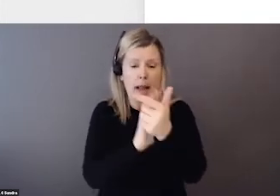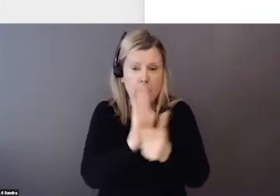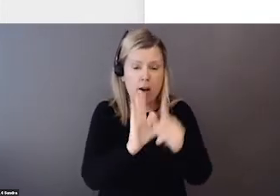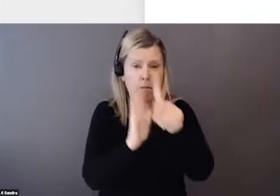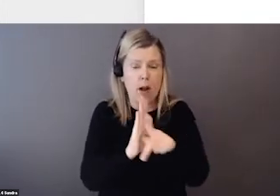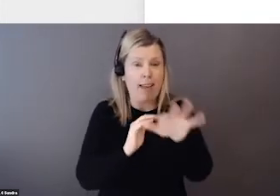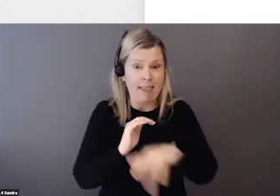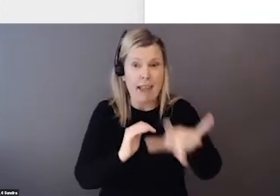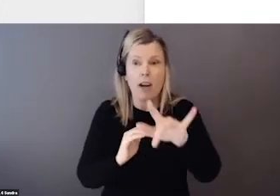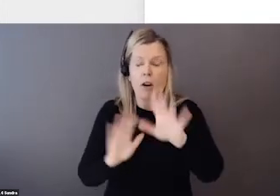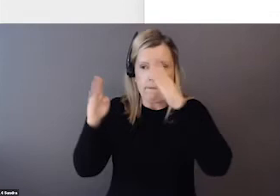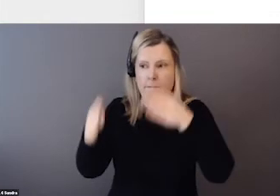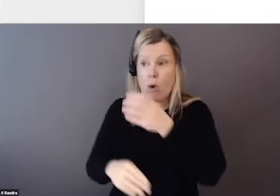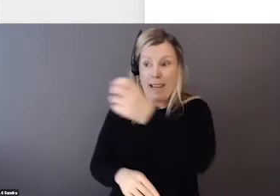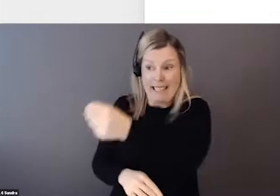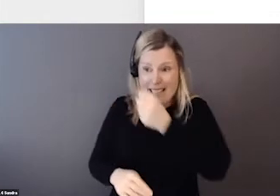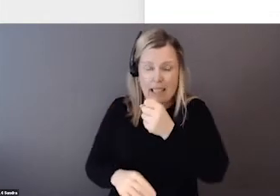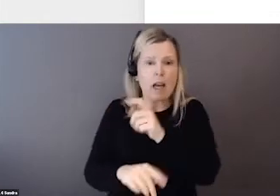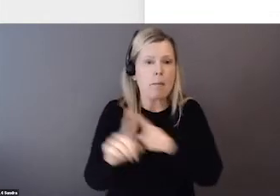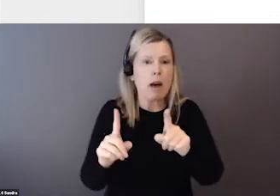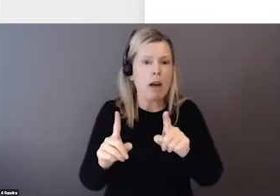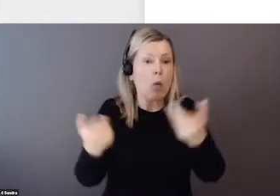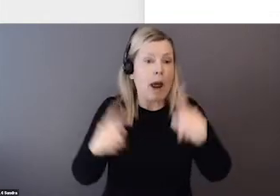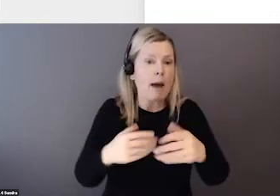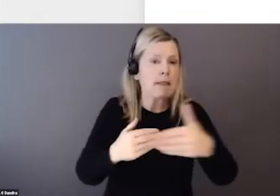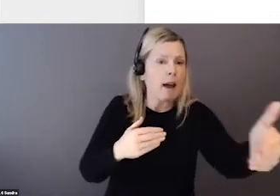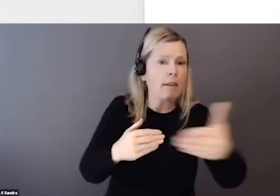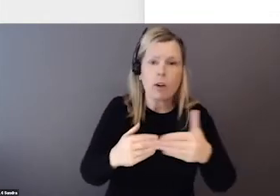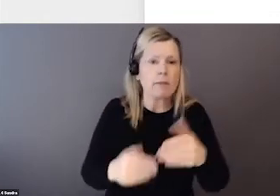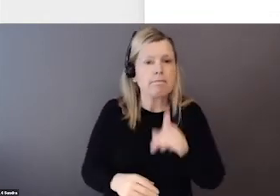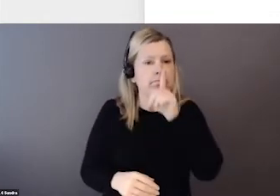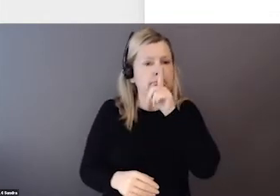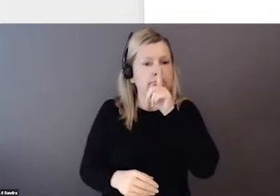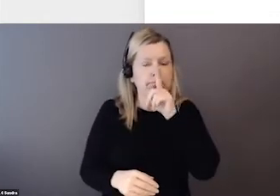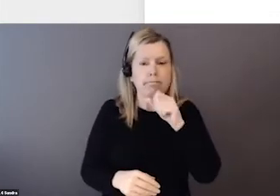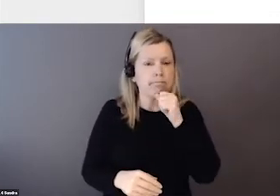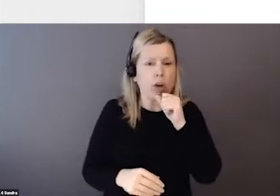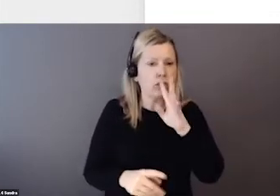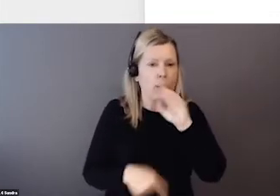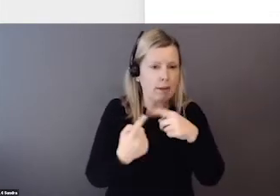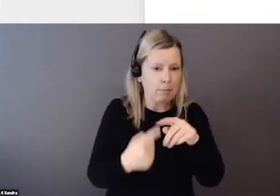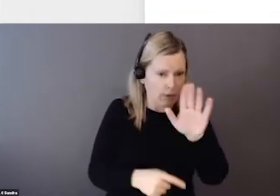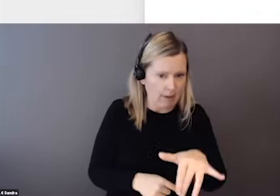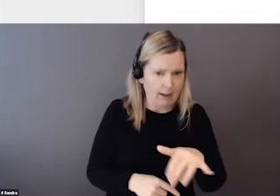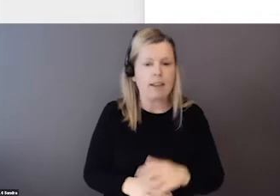but not actually being asked to dance. And so, the distinction that I wish to draw is that the legislation speaks to accessibility.